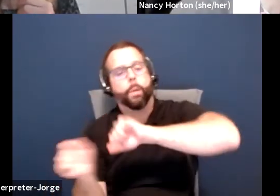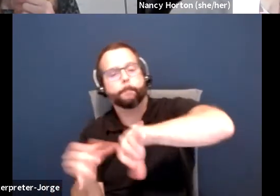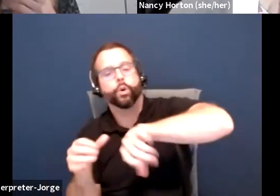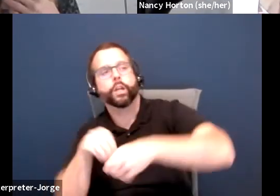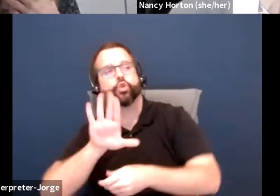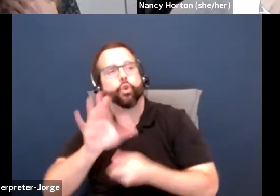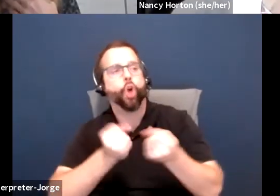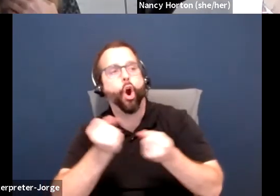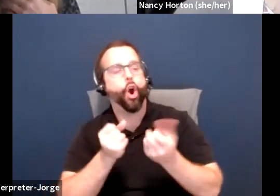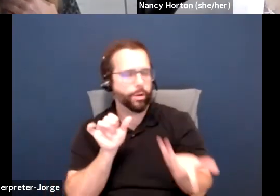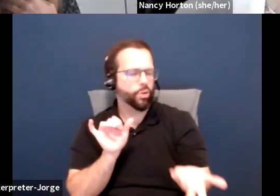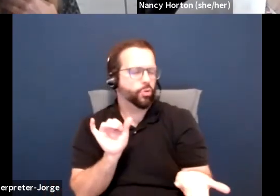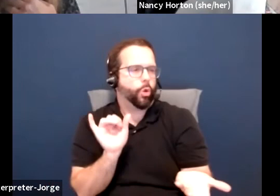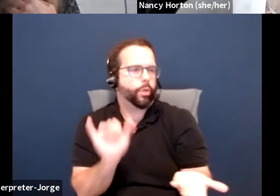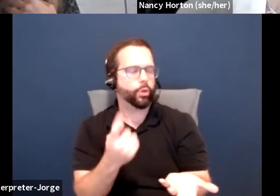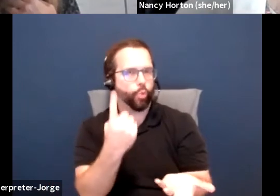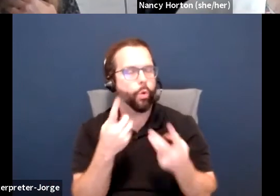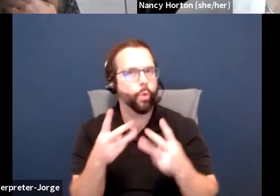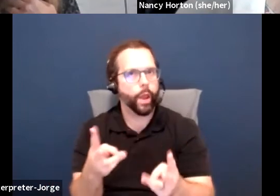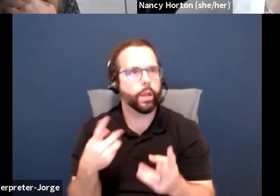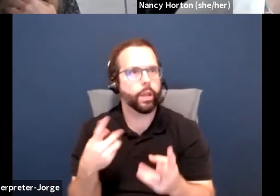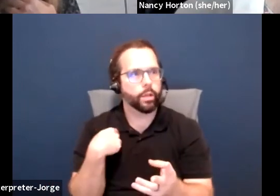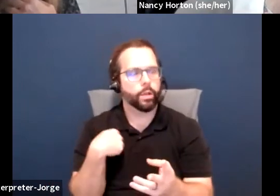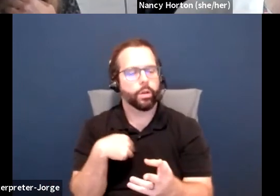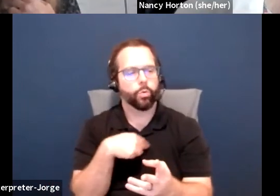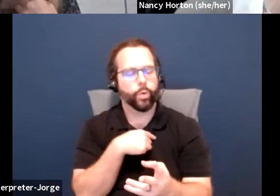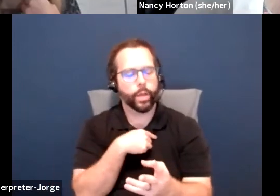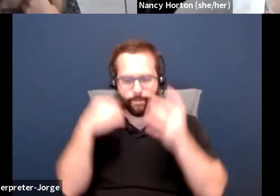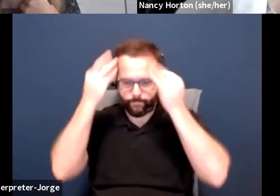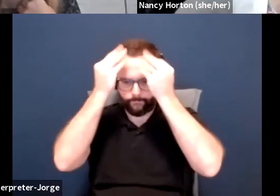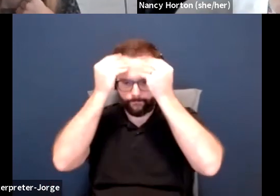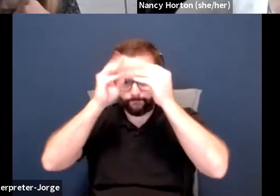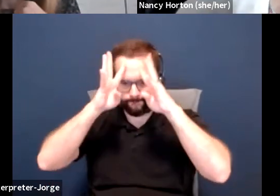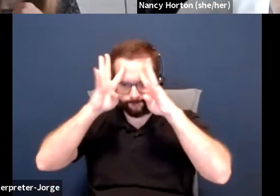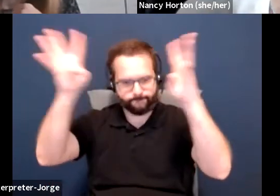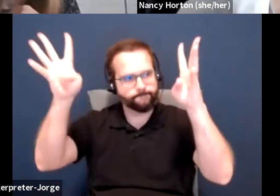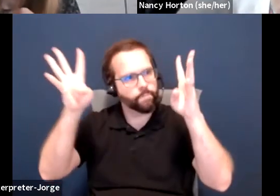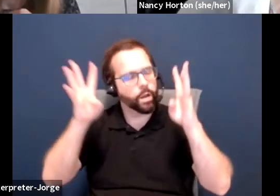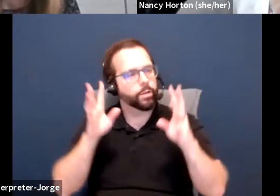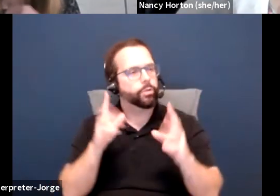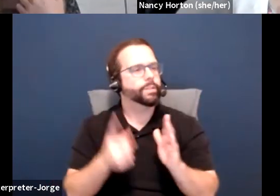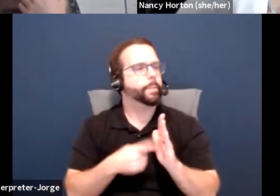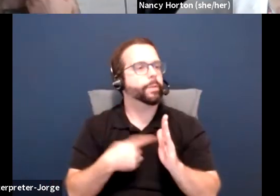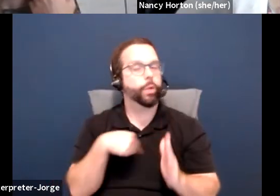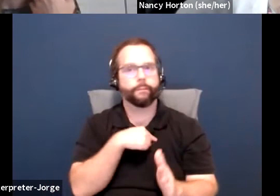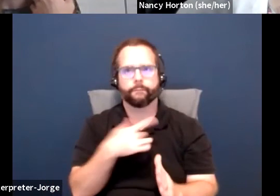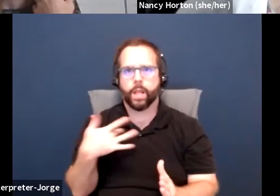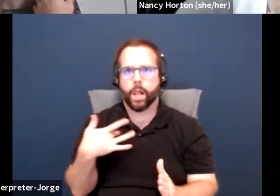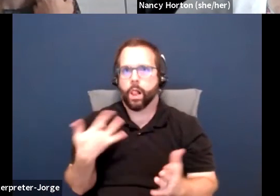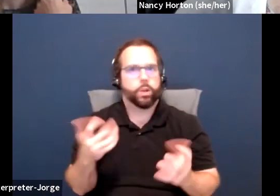do all of these kinds of things, so that's sort of our -- we really want to